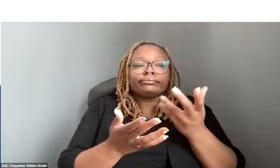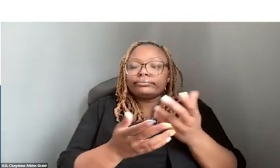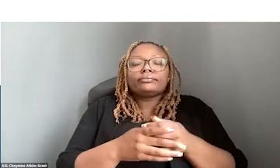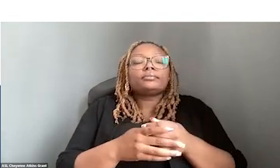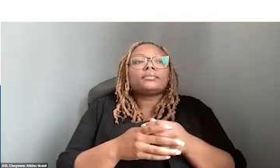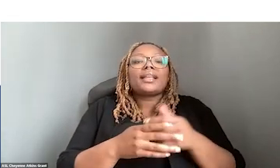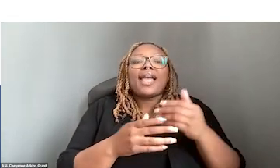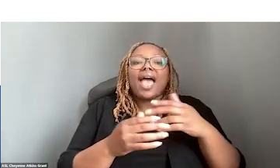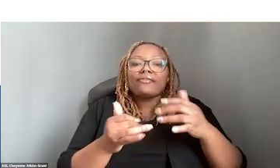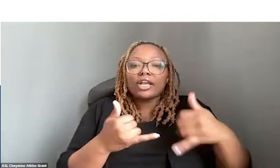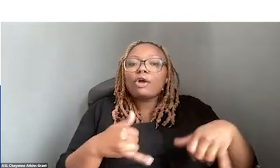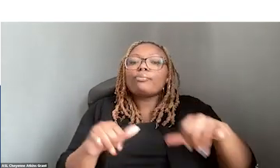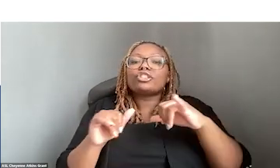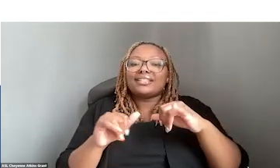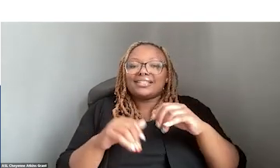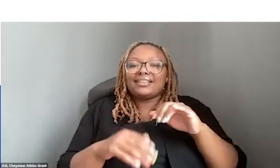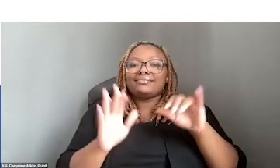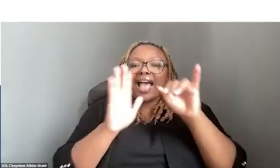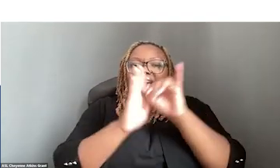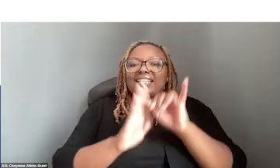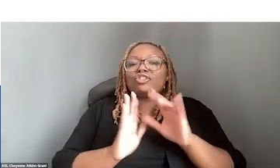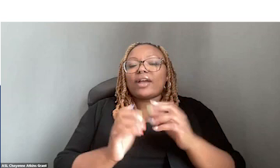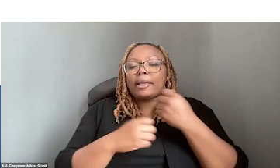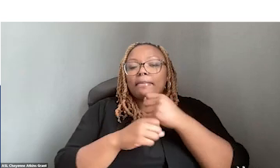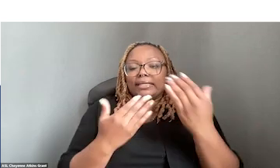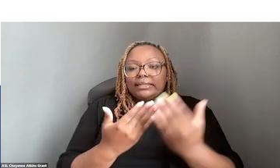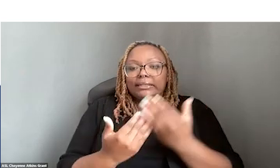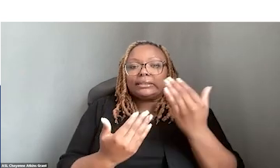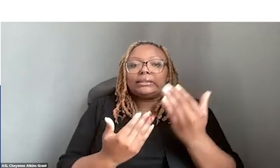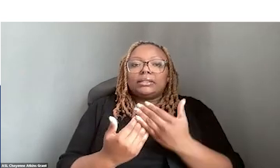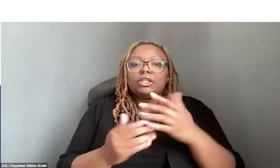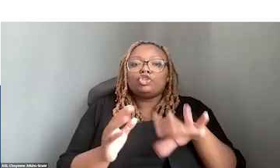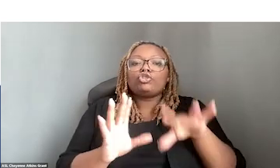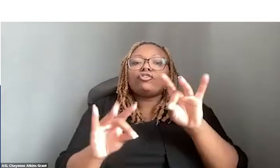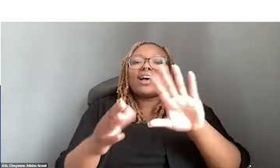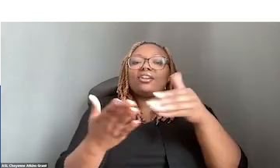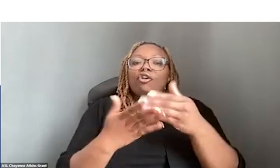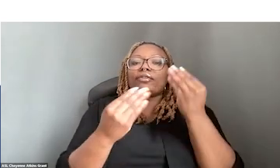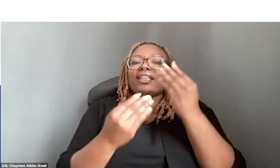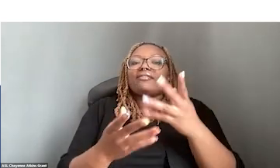Having a persistent identifier makes it really easy to find all of the things that you've published.